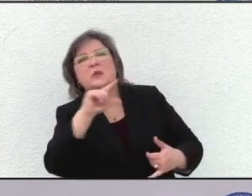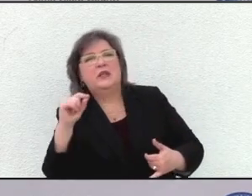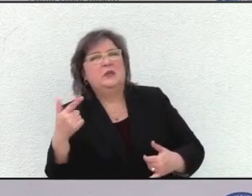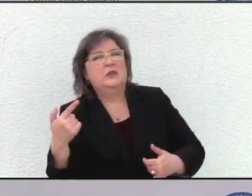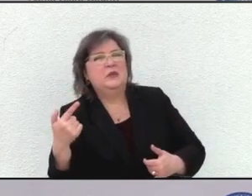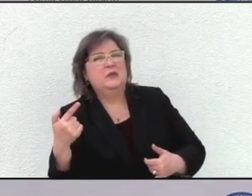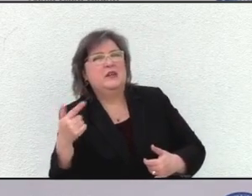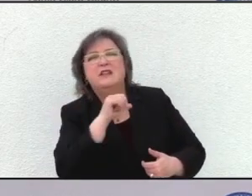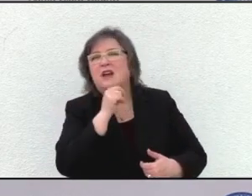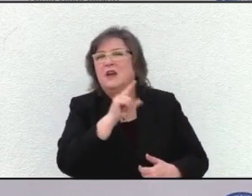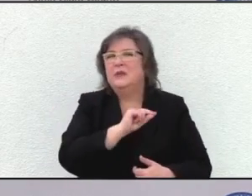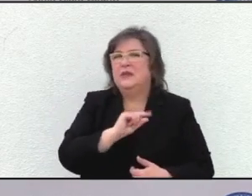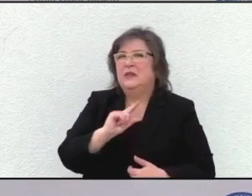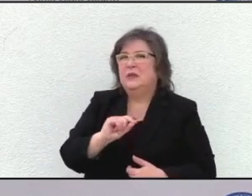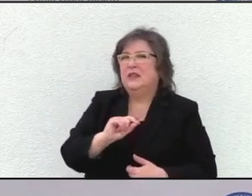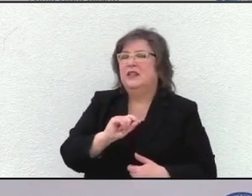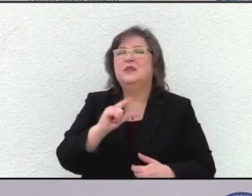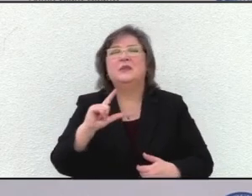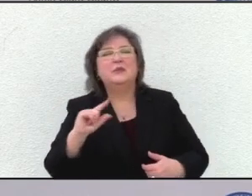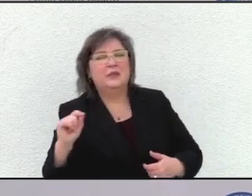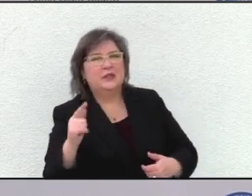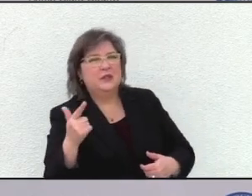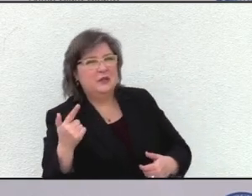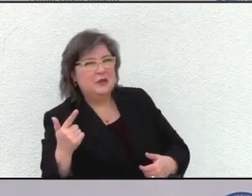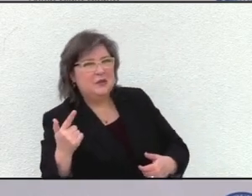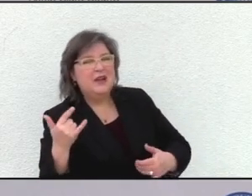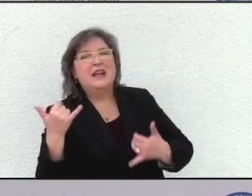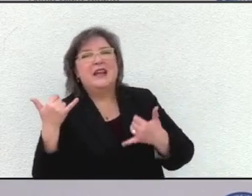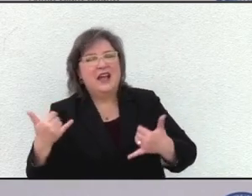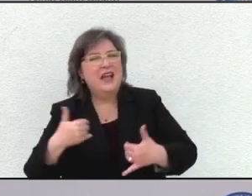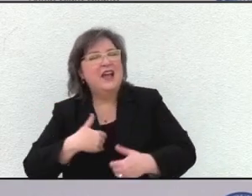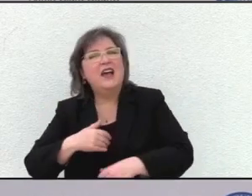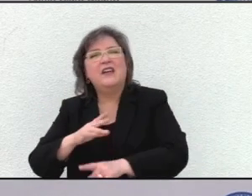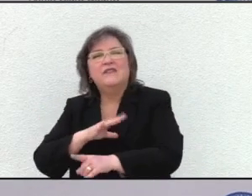we have multiple effective vaccines, and we are starting to see a light at the end of